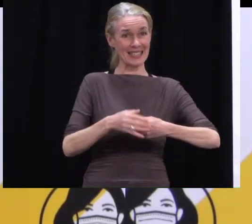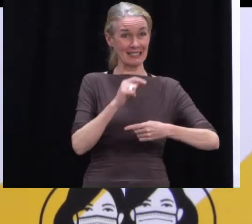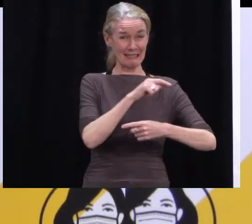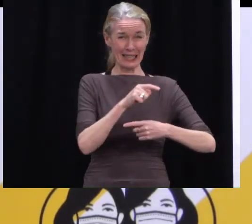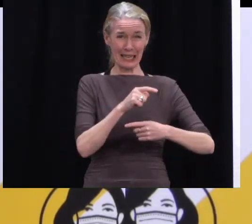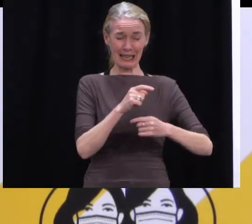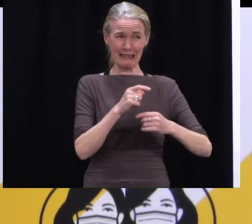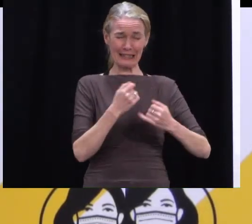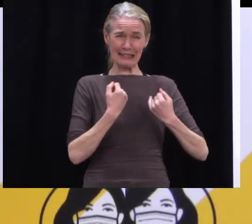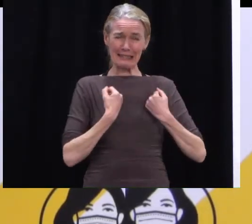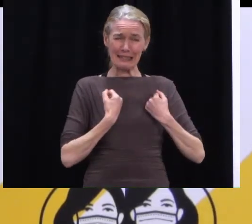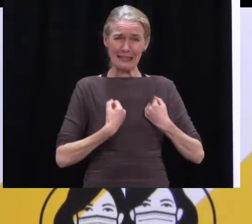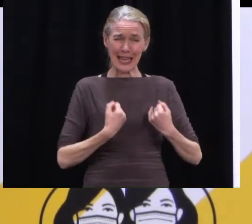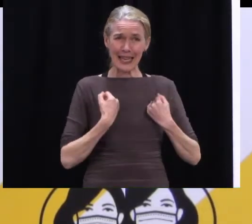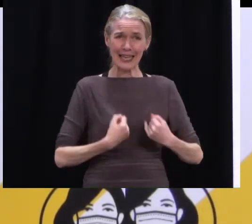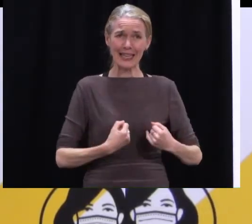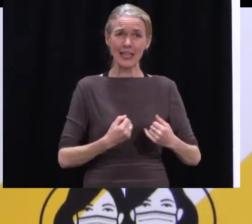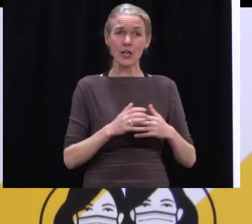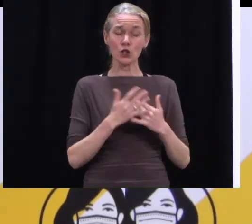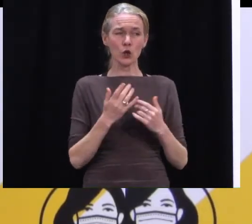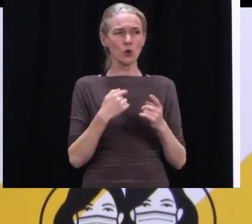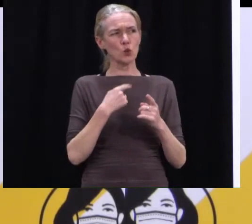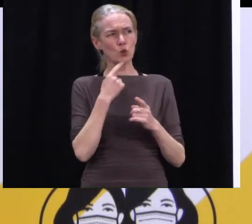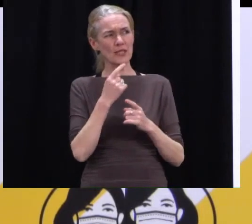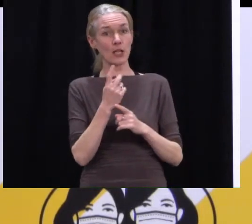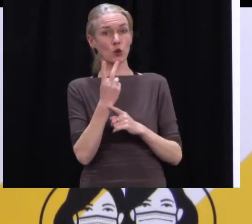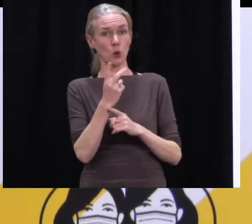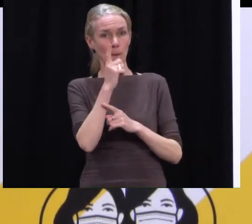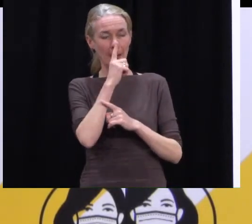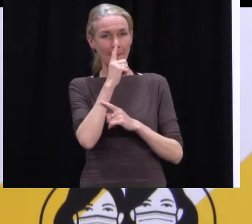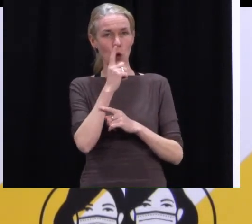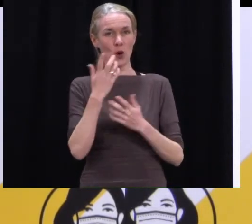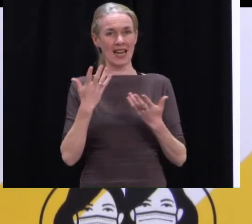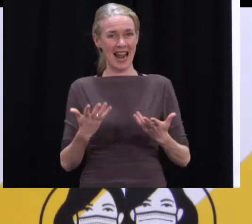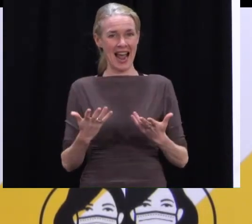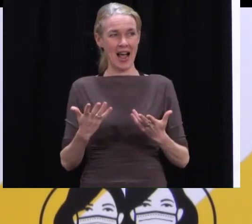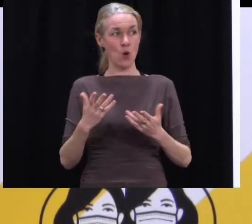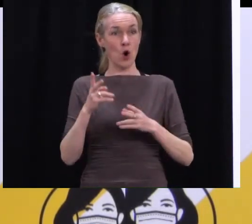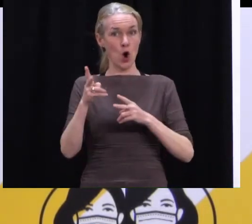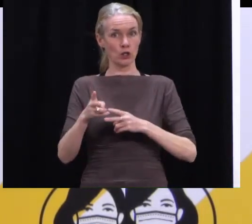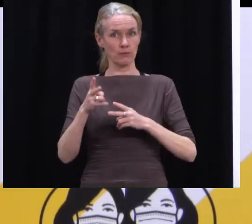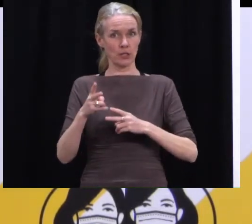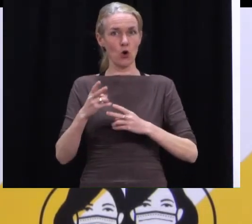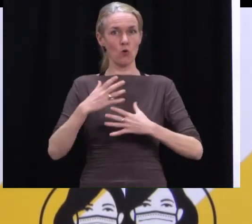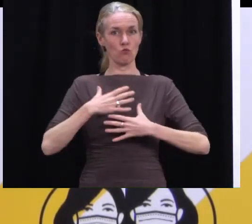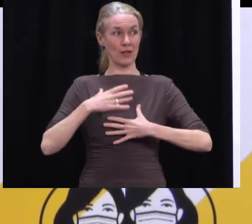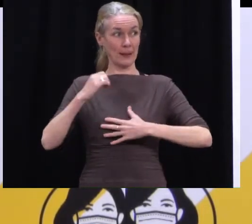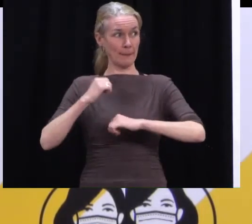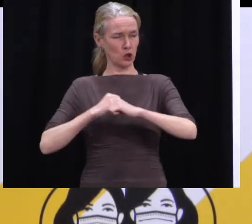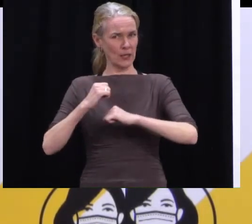health number. >> Can you tell